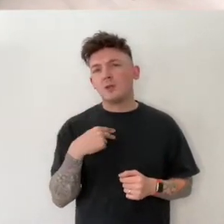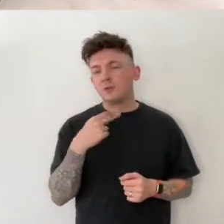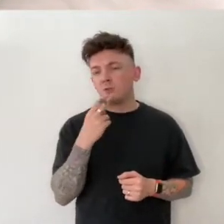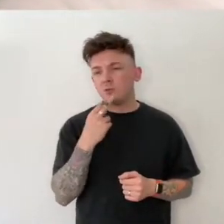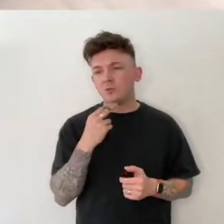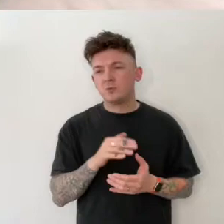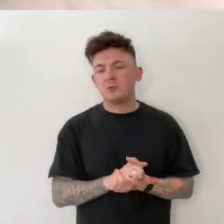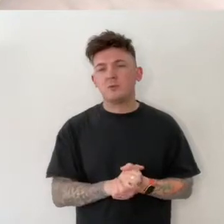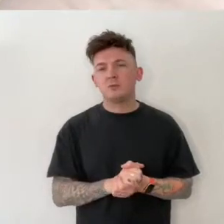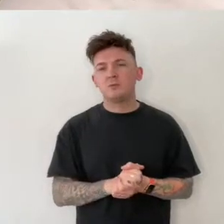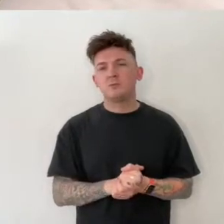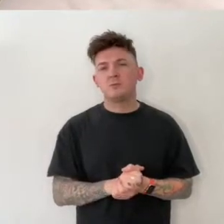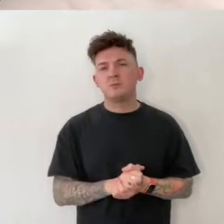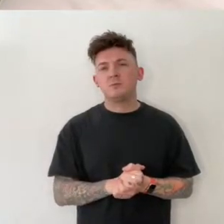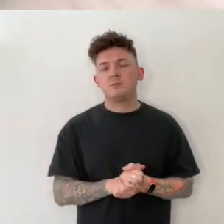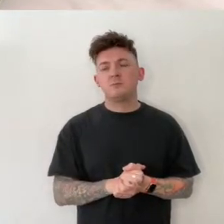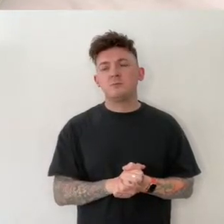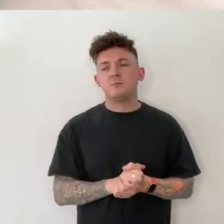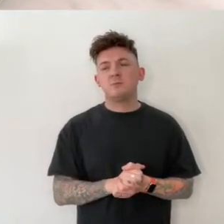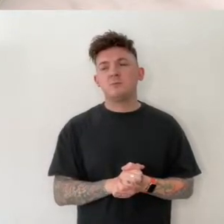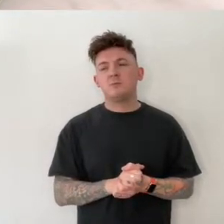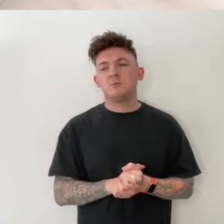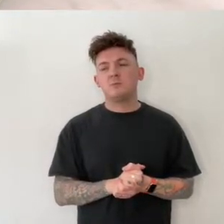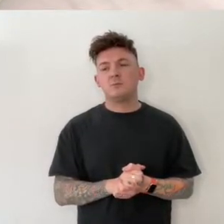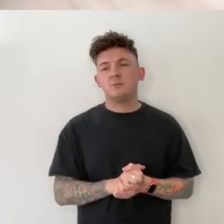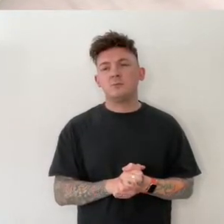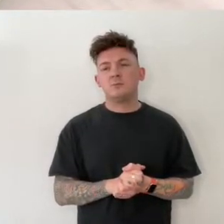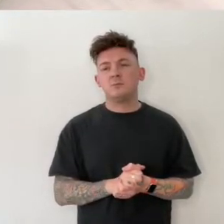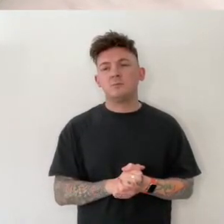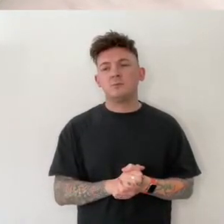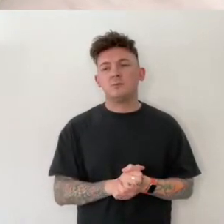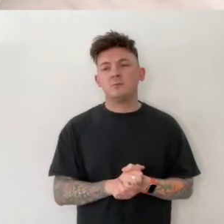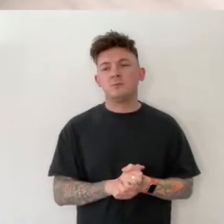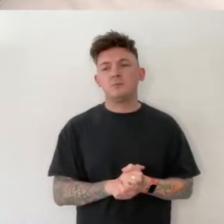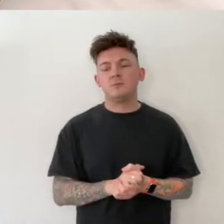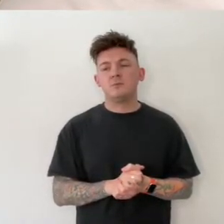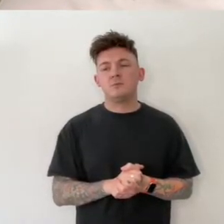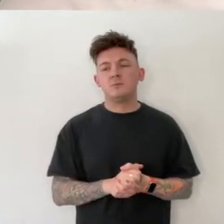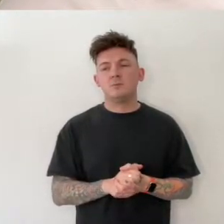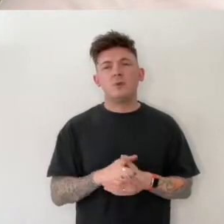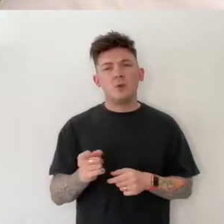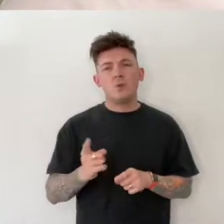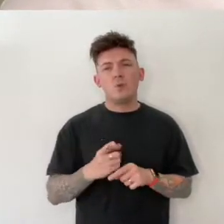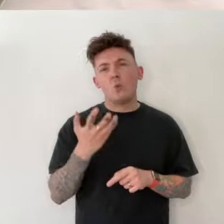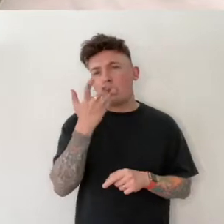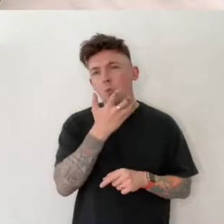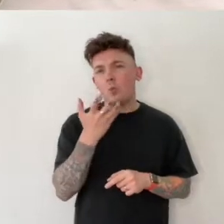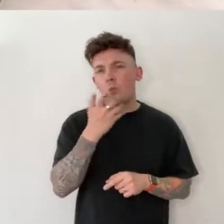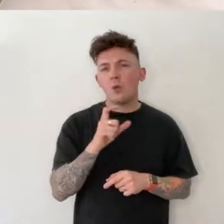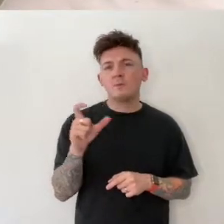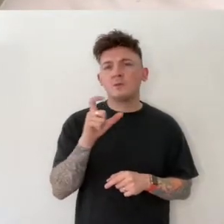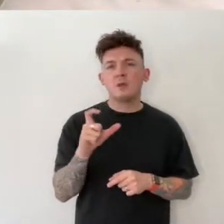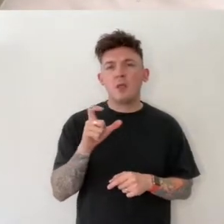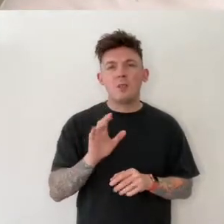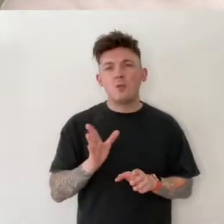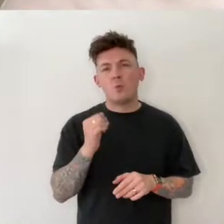this one and this is a nw20 so it's a warm tone as opposed to a cold tone, and this is